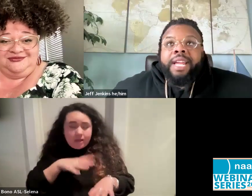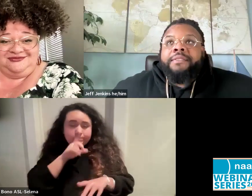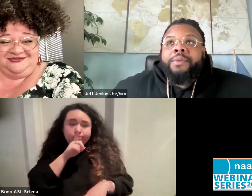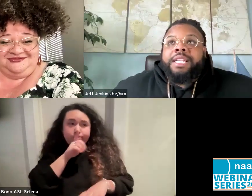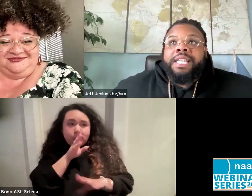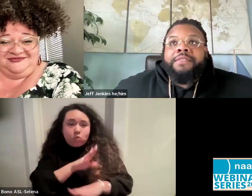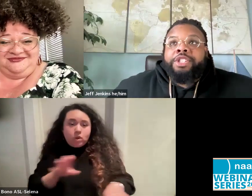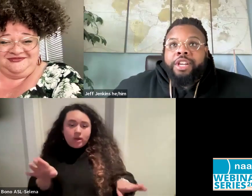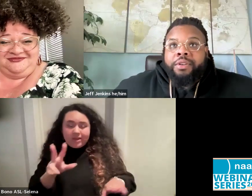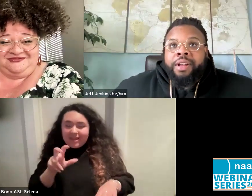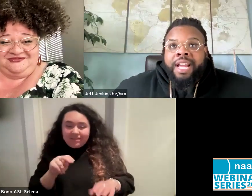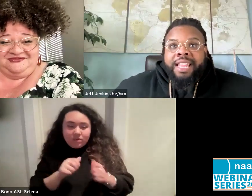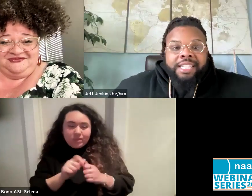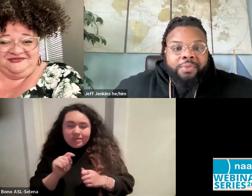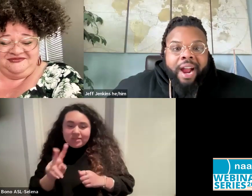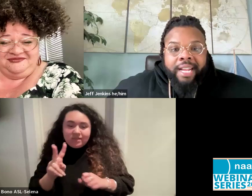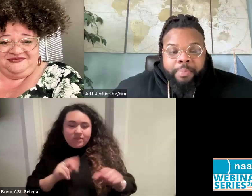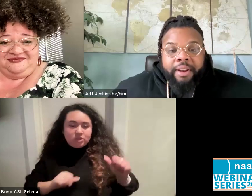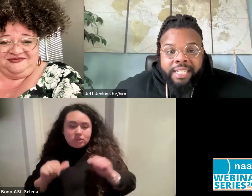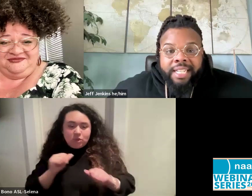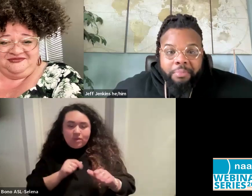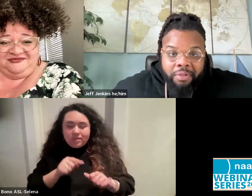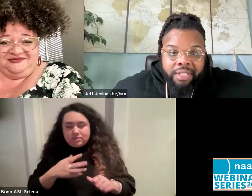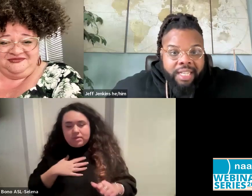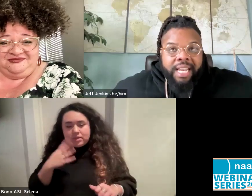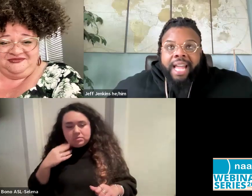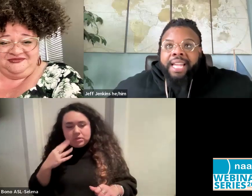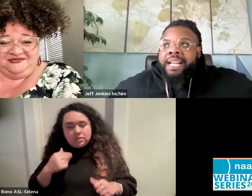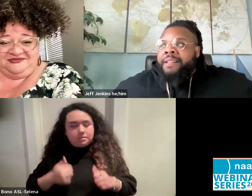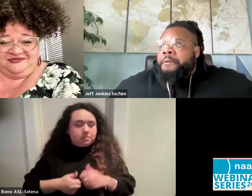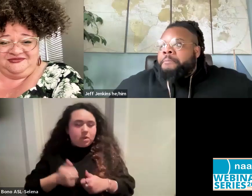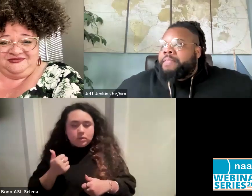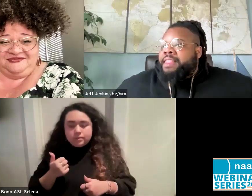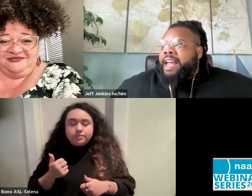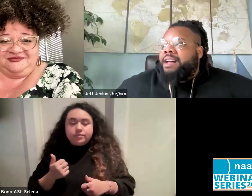Even with the TV show, this is where I experience it the most is like they are.